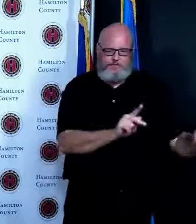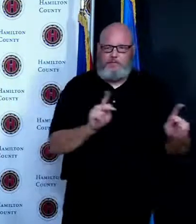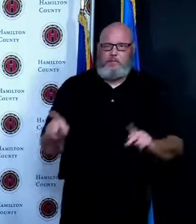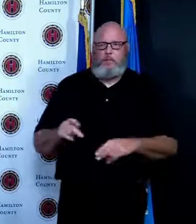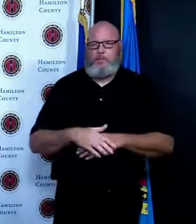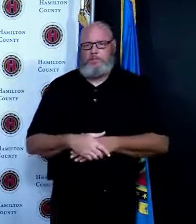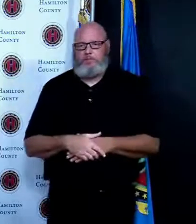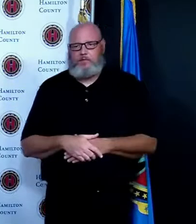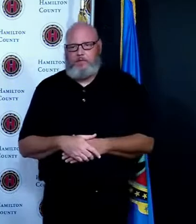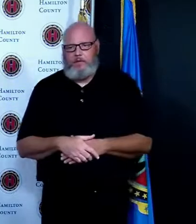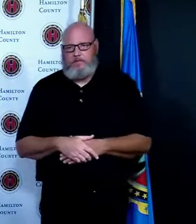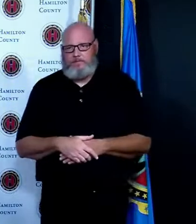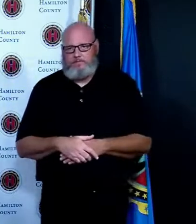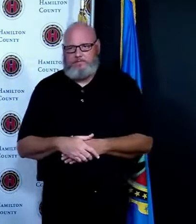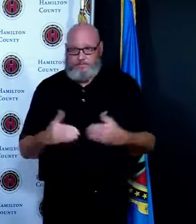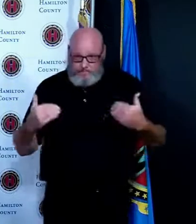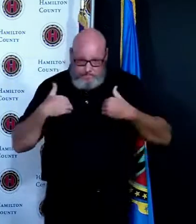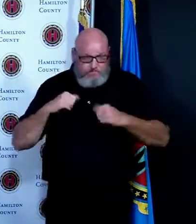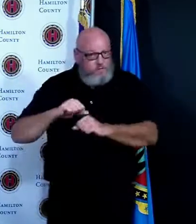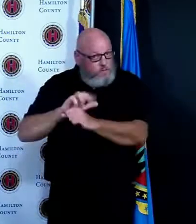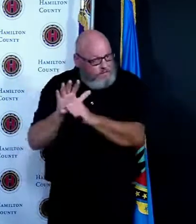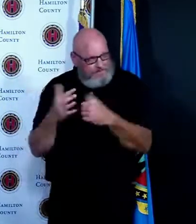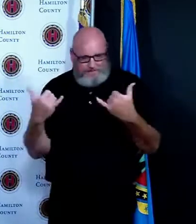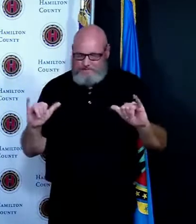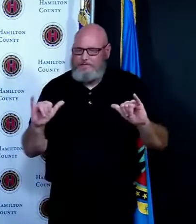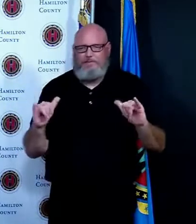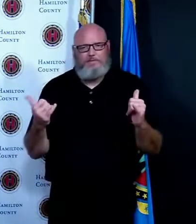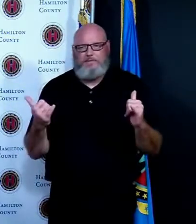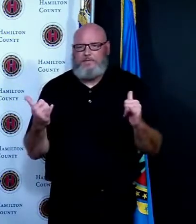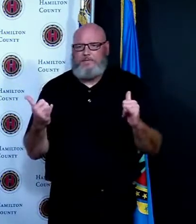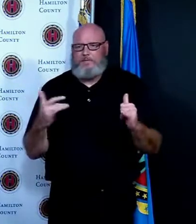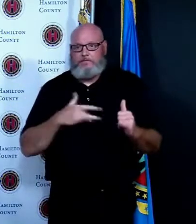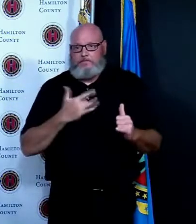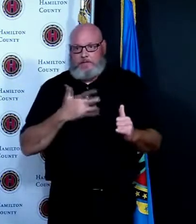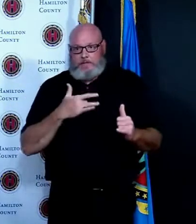you must get together with family and and you're not willing to sacrifice this holiday and you've